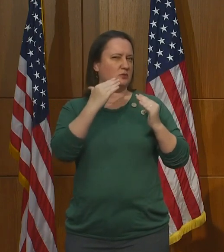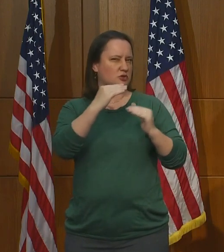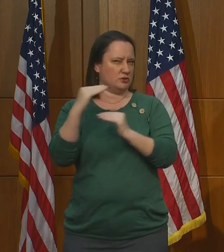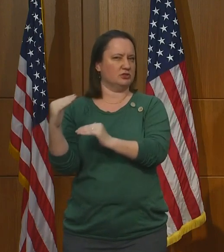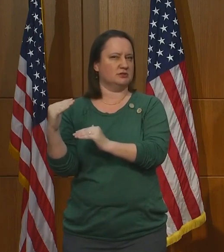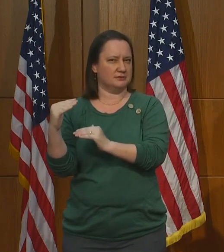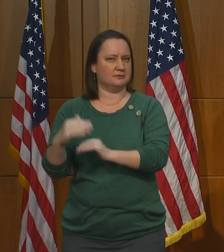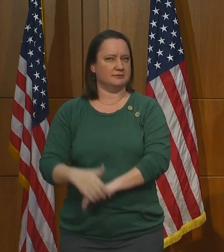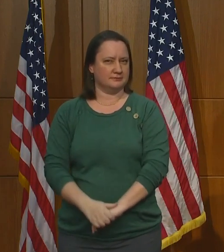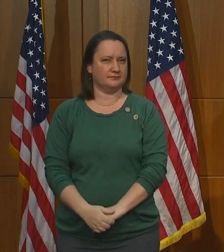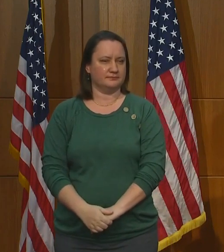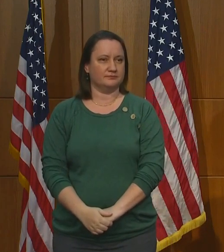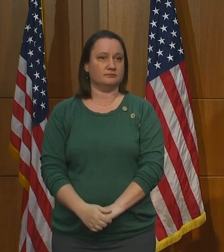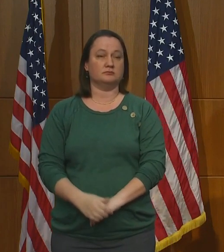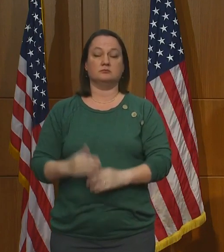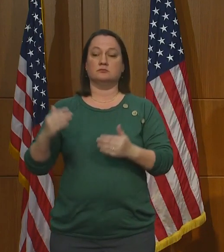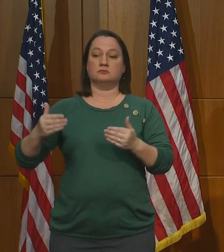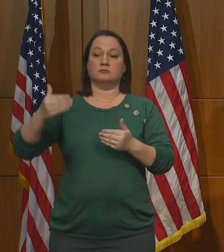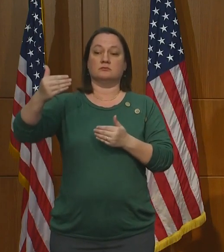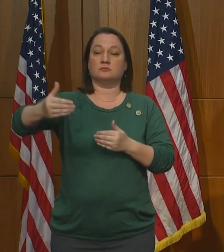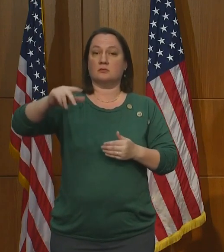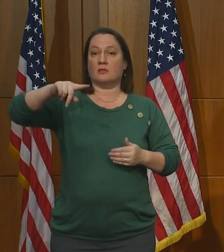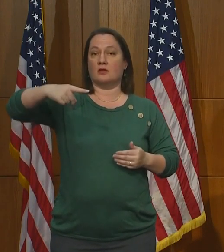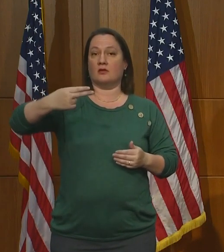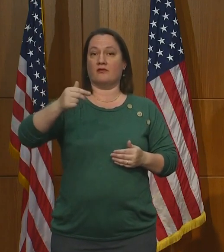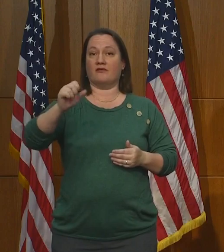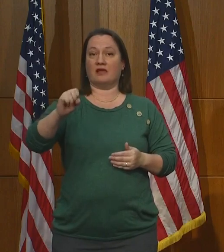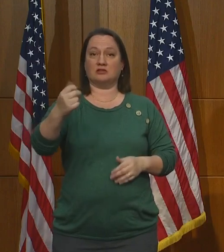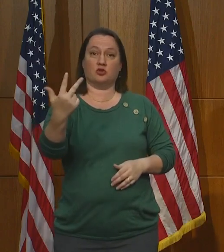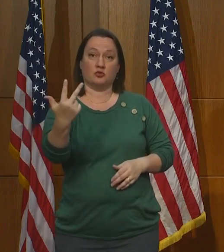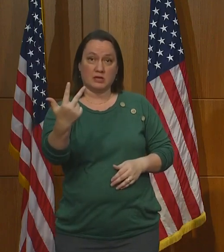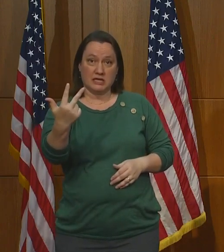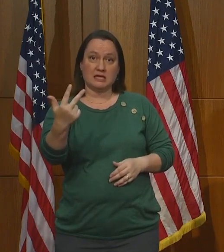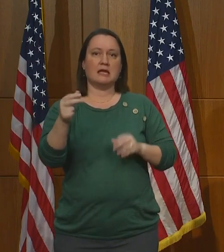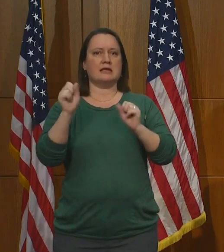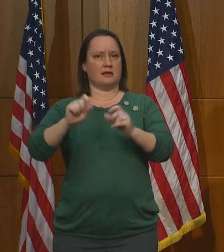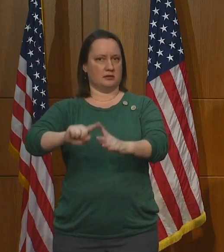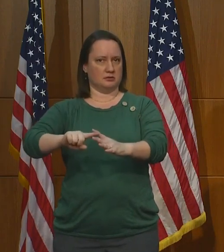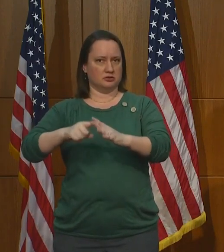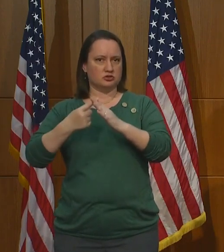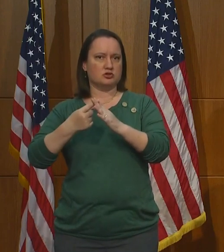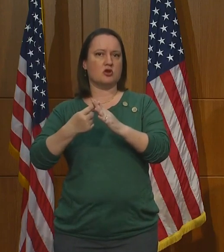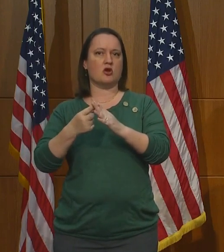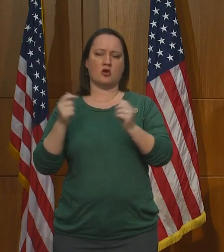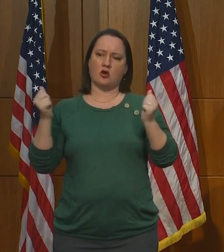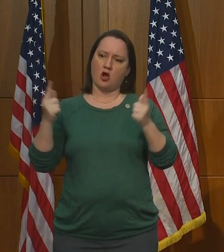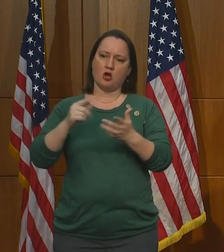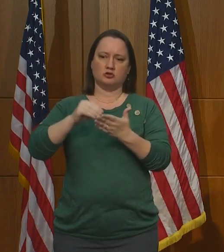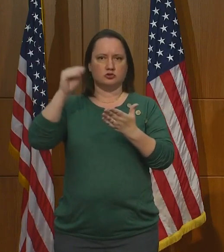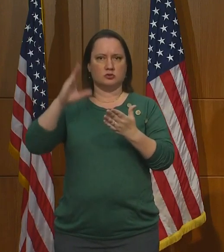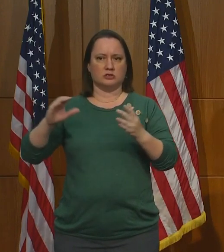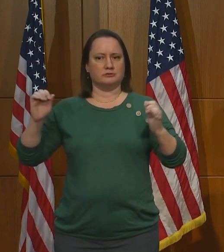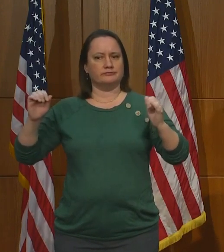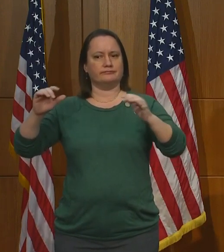OPERATE WITH SOME RESTRICTIONS FOR THE FUTURE FACE THREE ALLOW